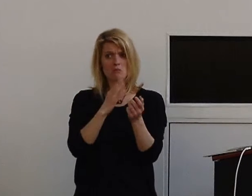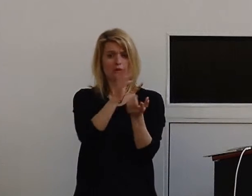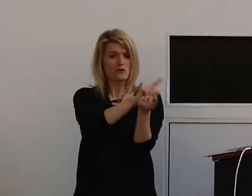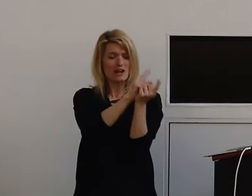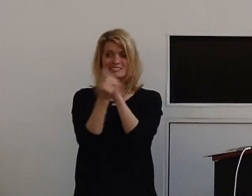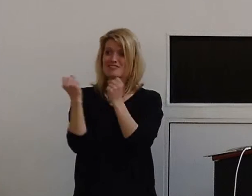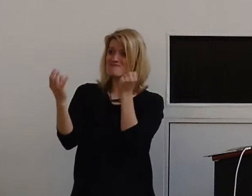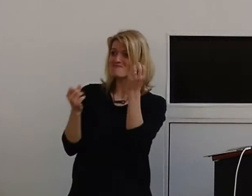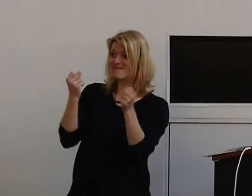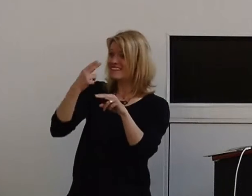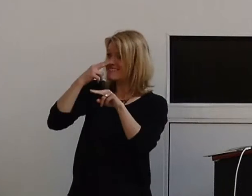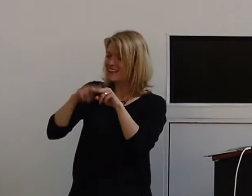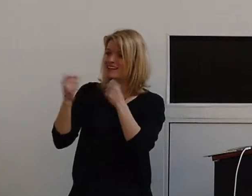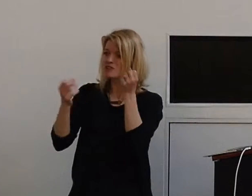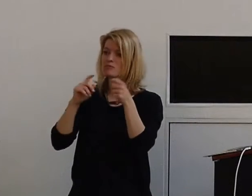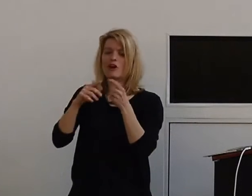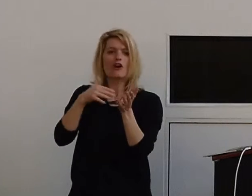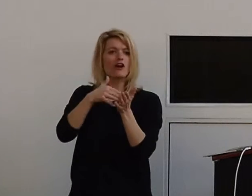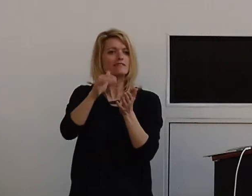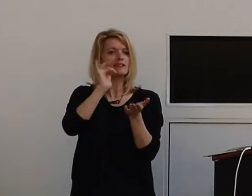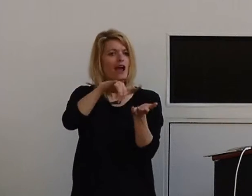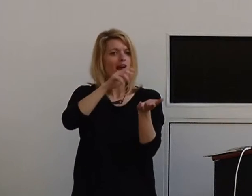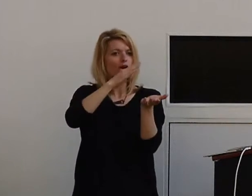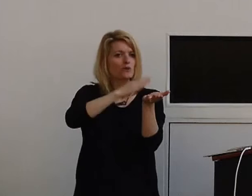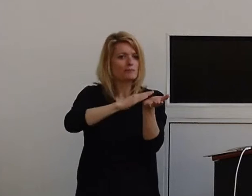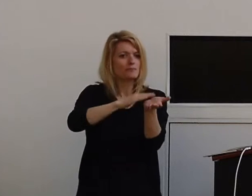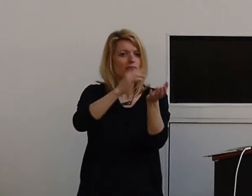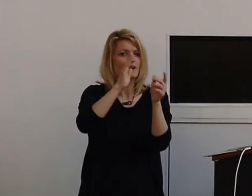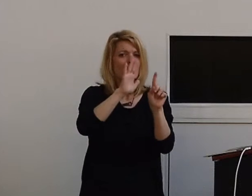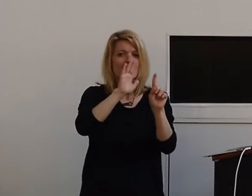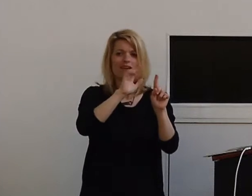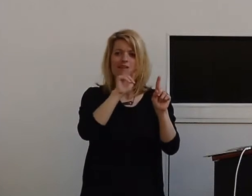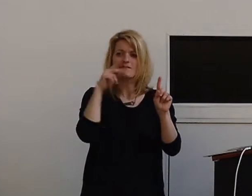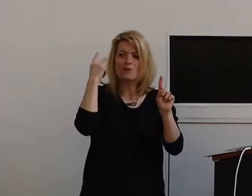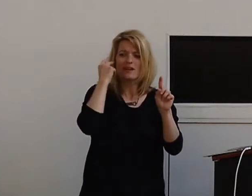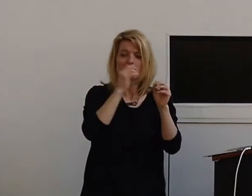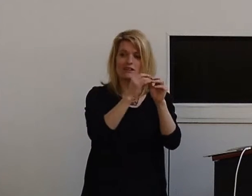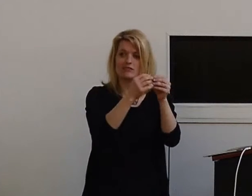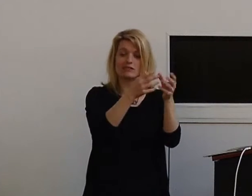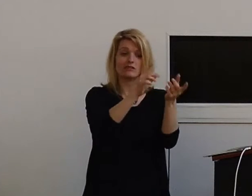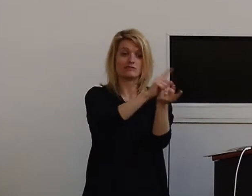rich phonology and linguistic information is lost in translation. We developed original